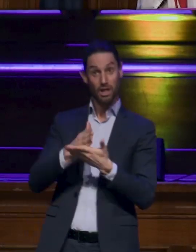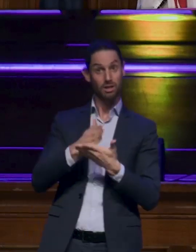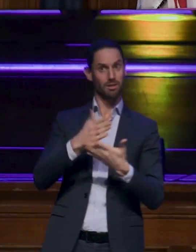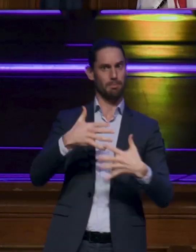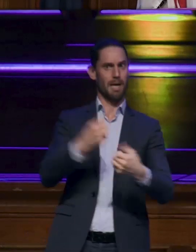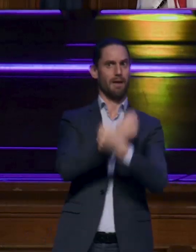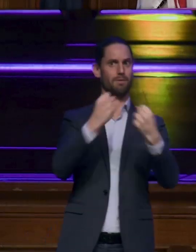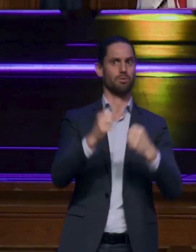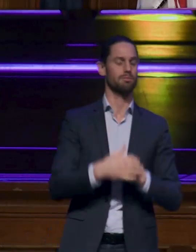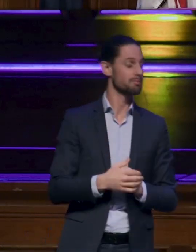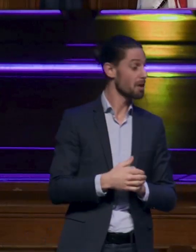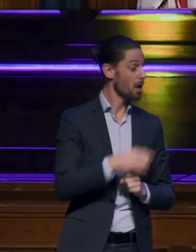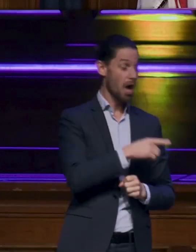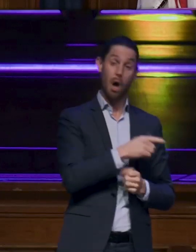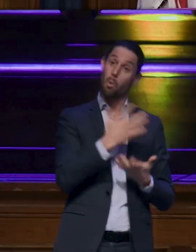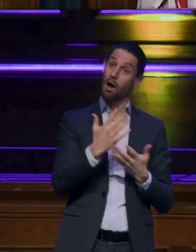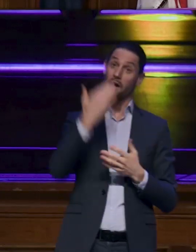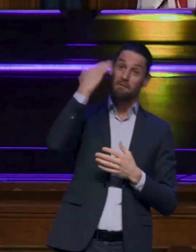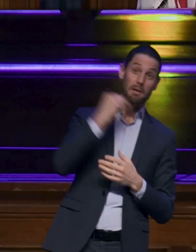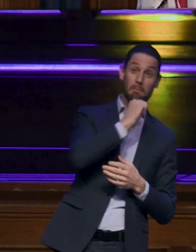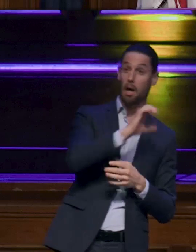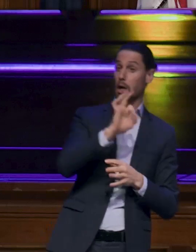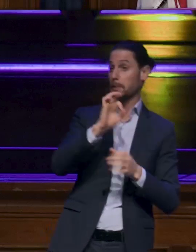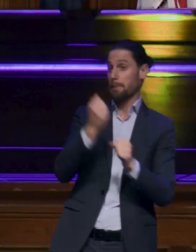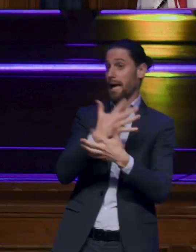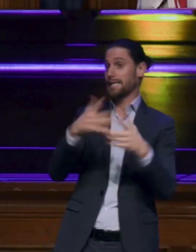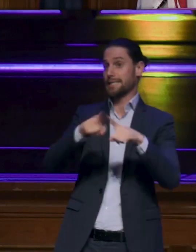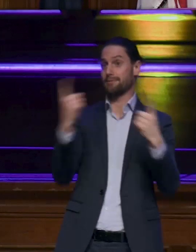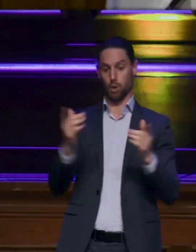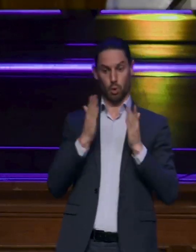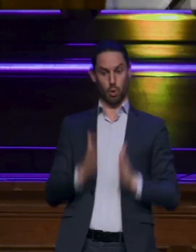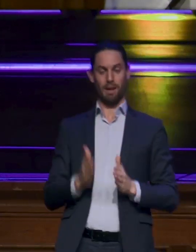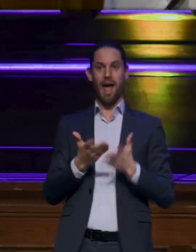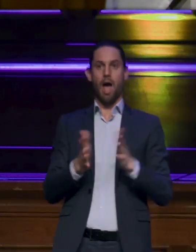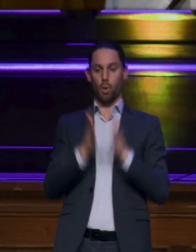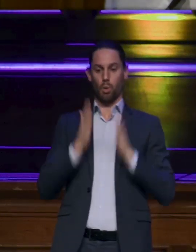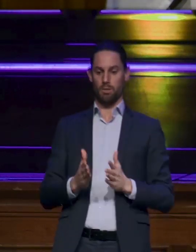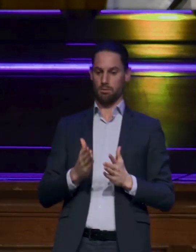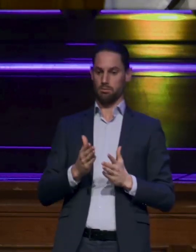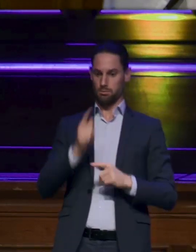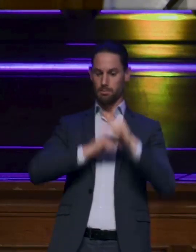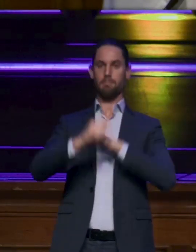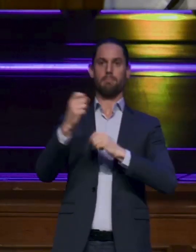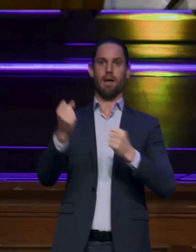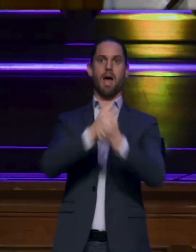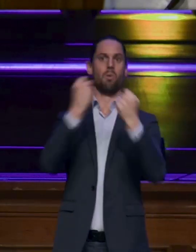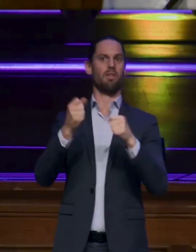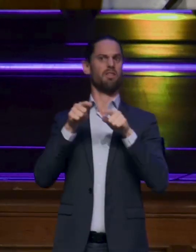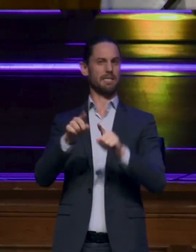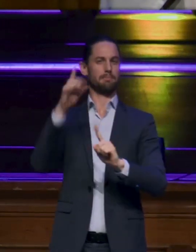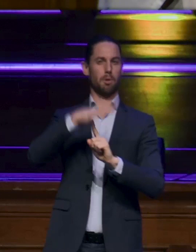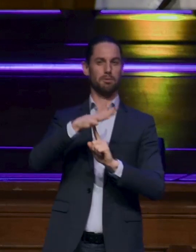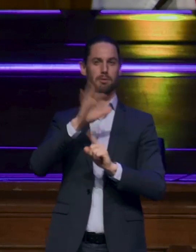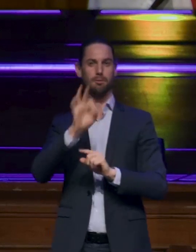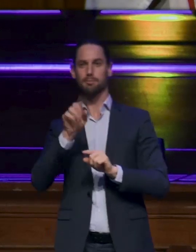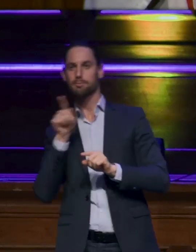holding power and I'd like to think that was just instinctive when you're